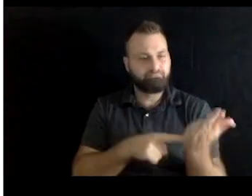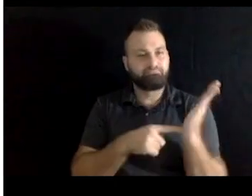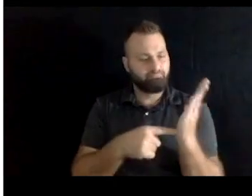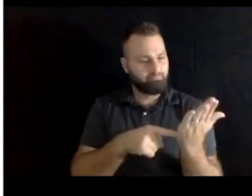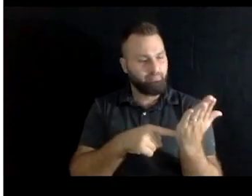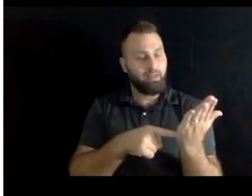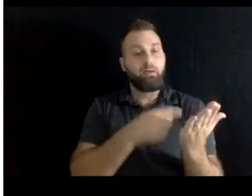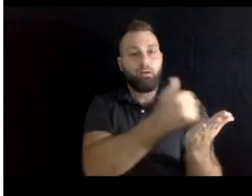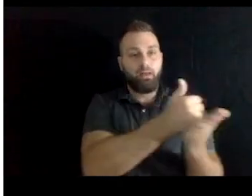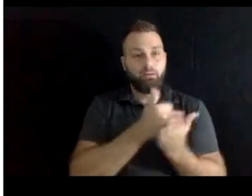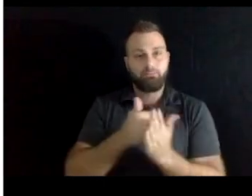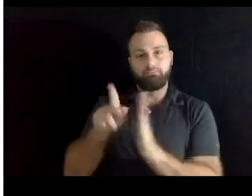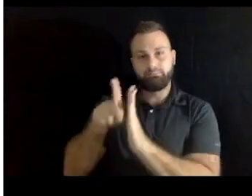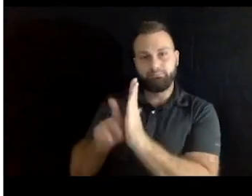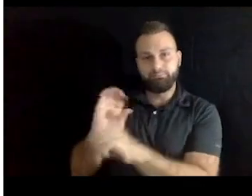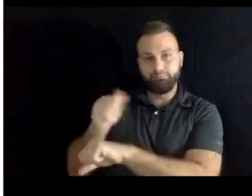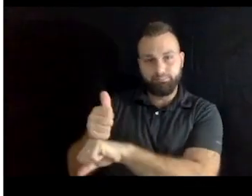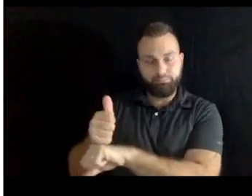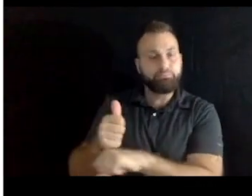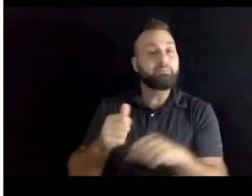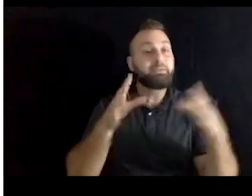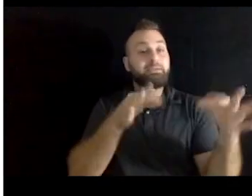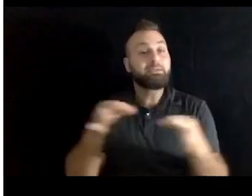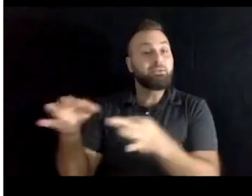decisions about programs, decisions about practices based on evidence,